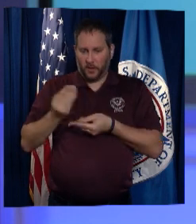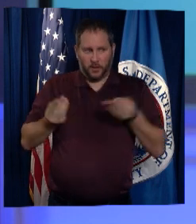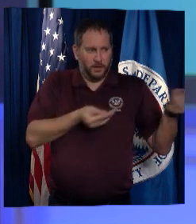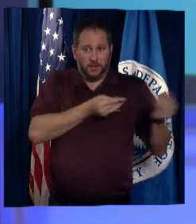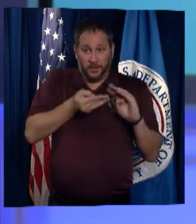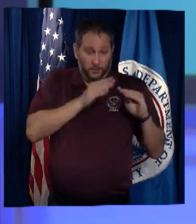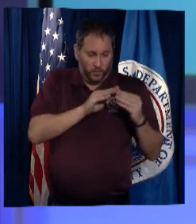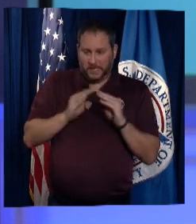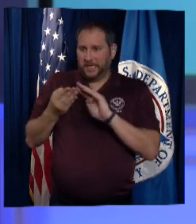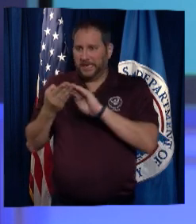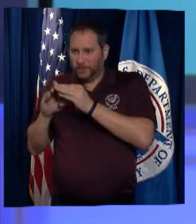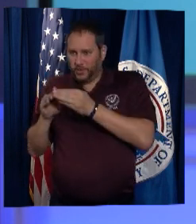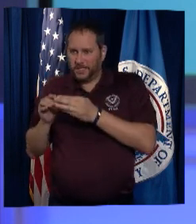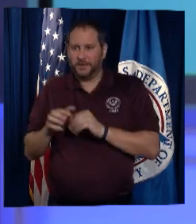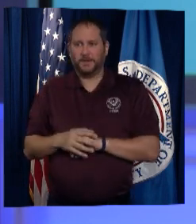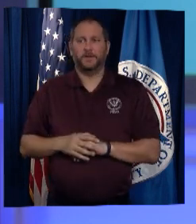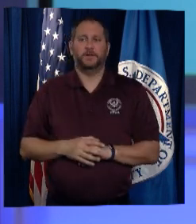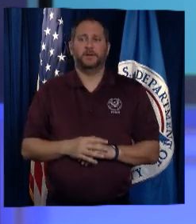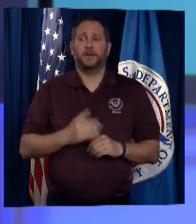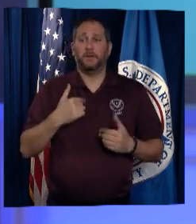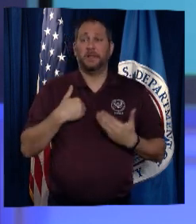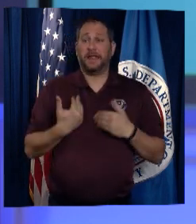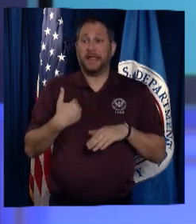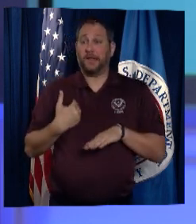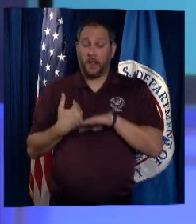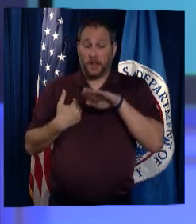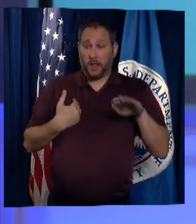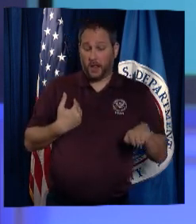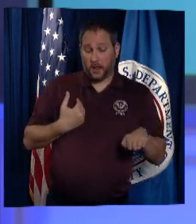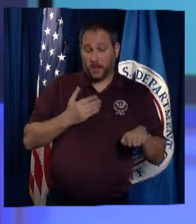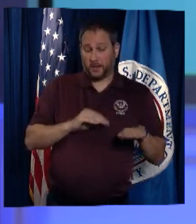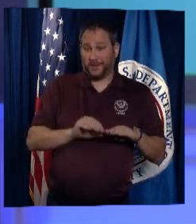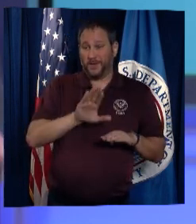another constellation, whether that's a minority community, or faith communities,